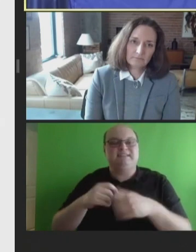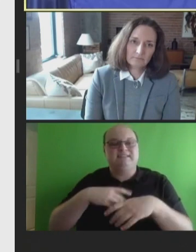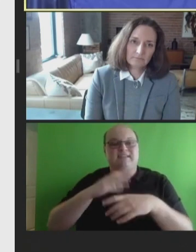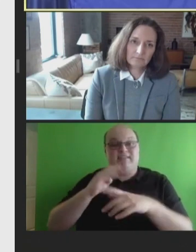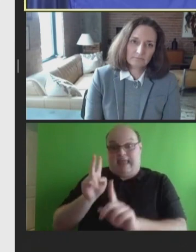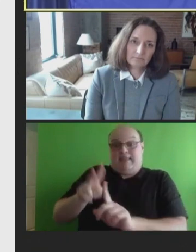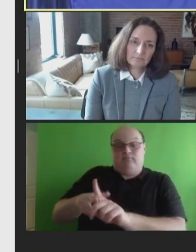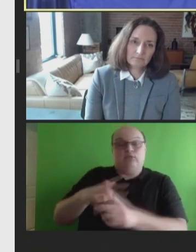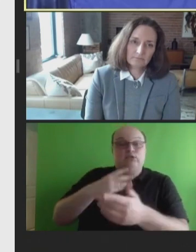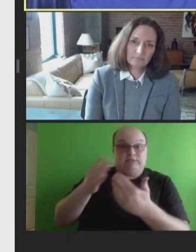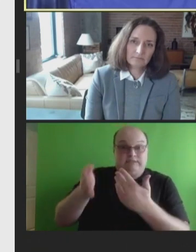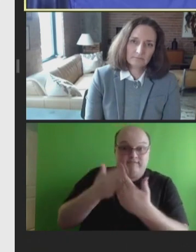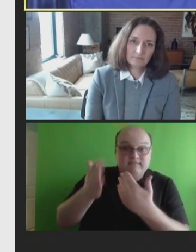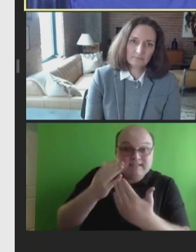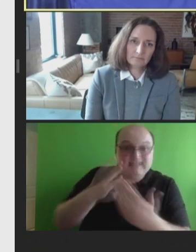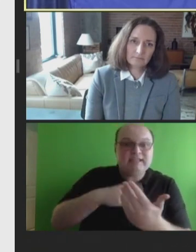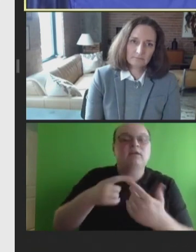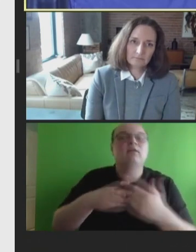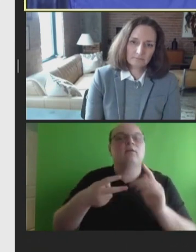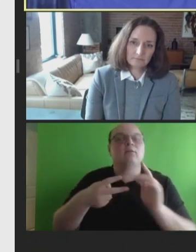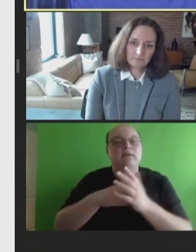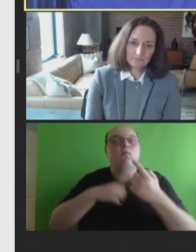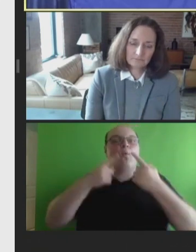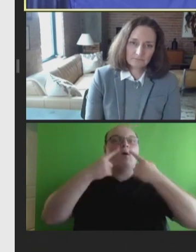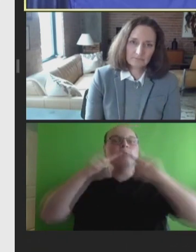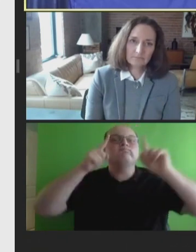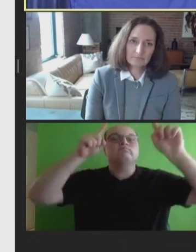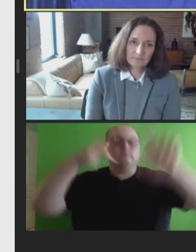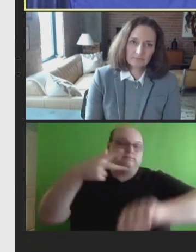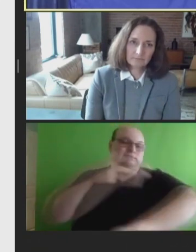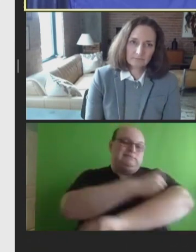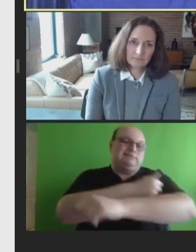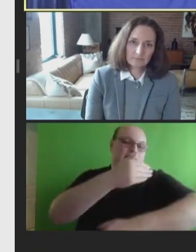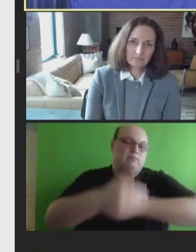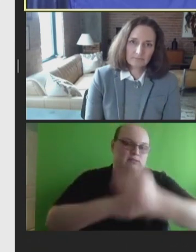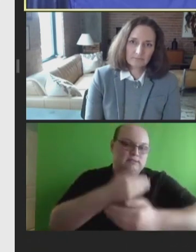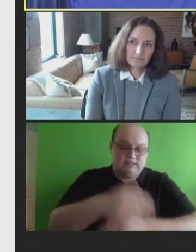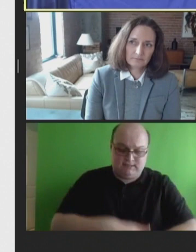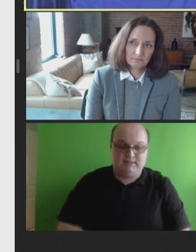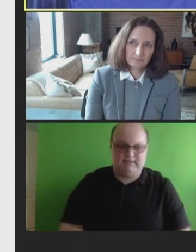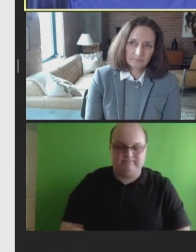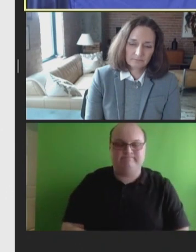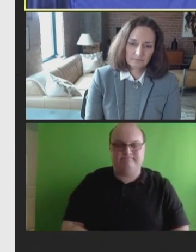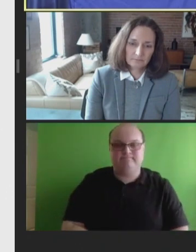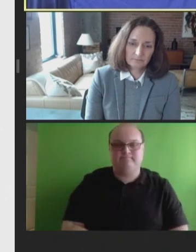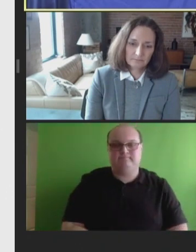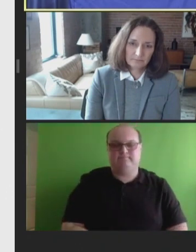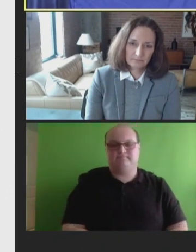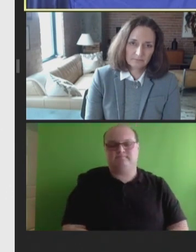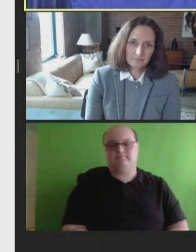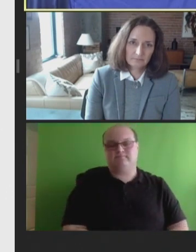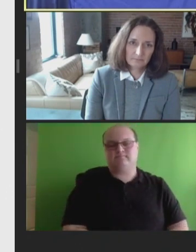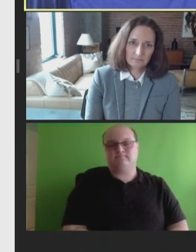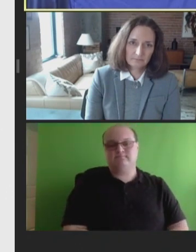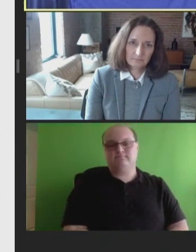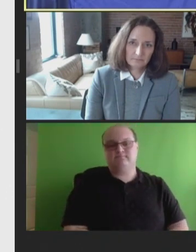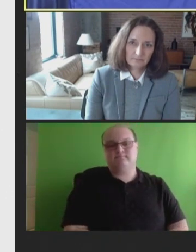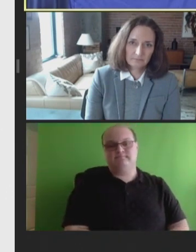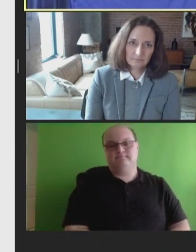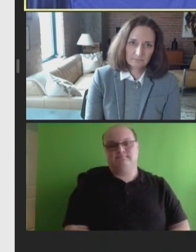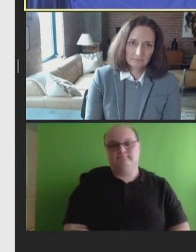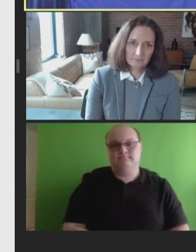the greater the uptake. And so, as, you know, we put together an implementation plan,